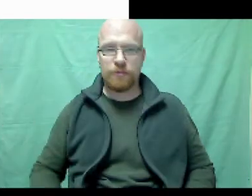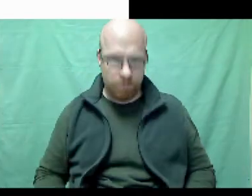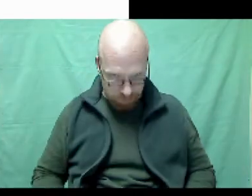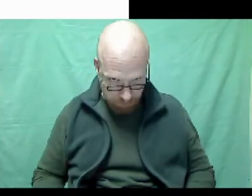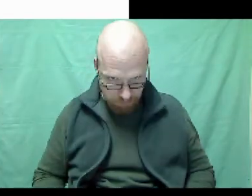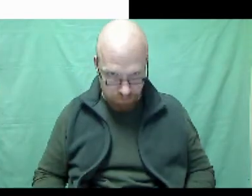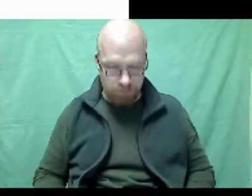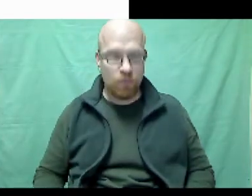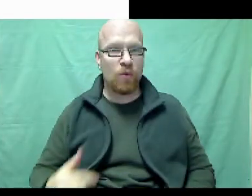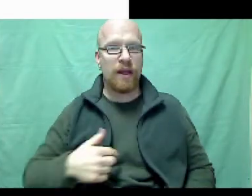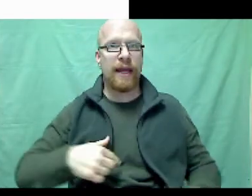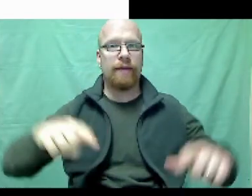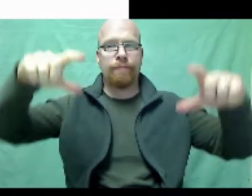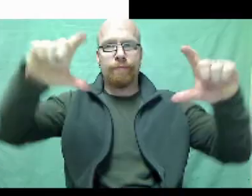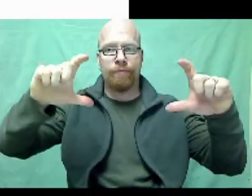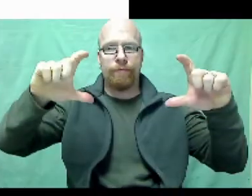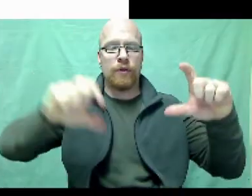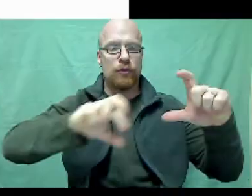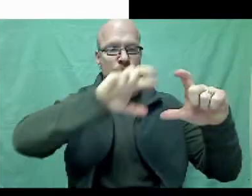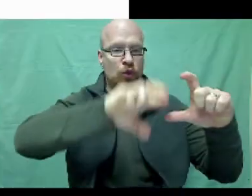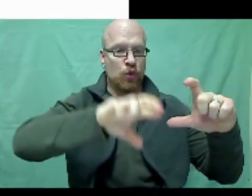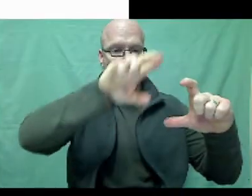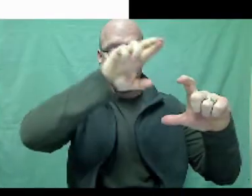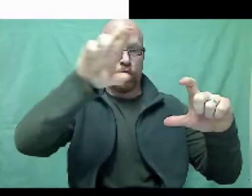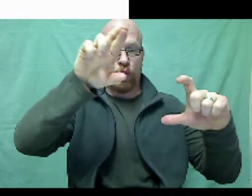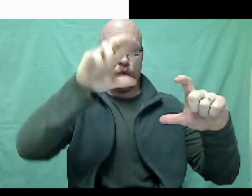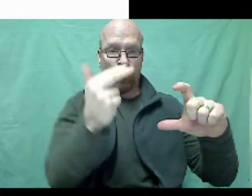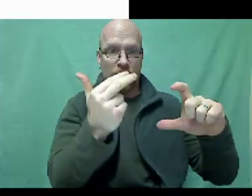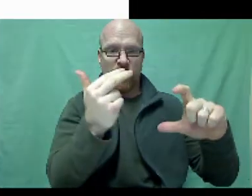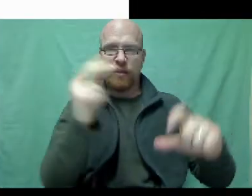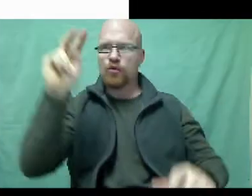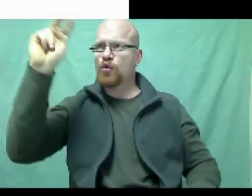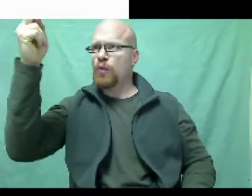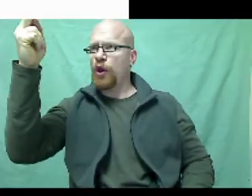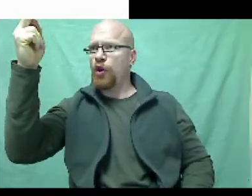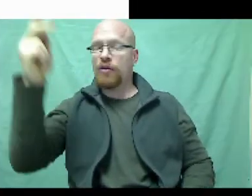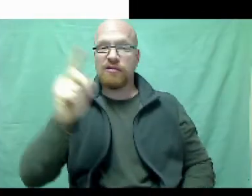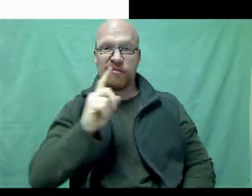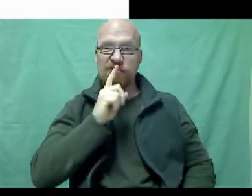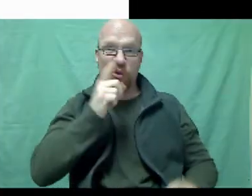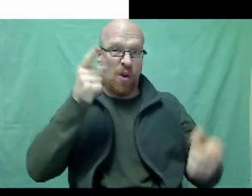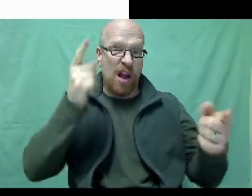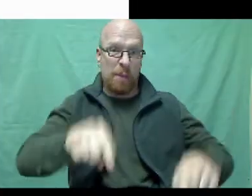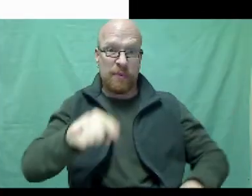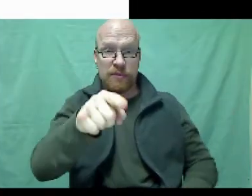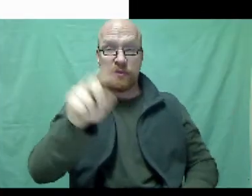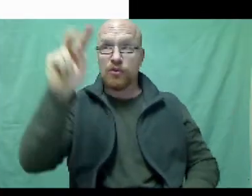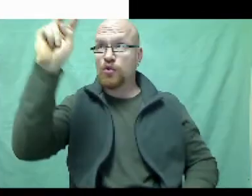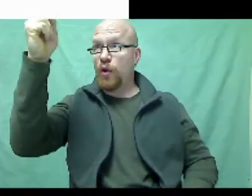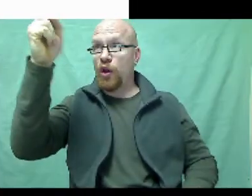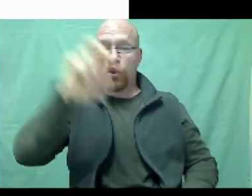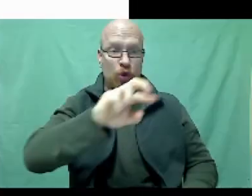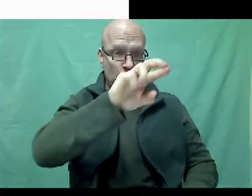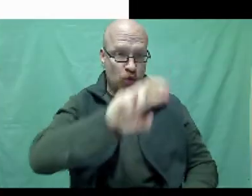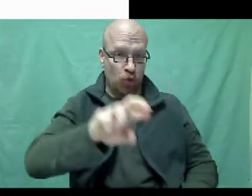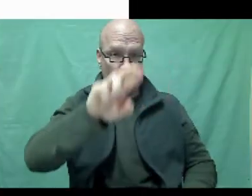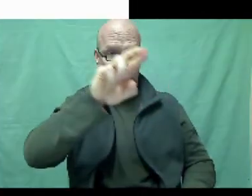So we have the square root of something. The square root of 13 squared. The square root and a square really cancel each other out.